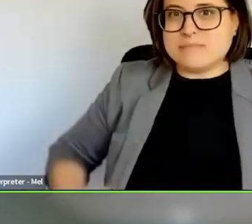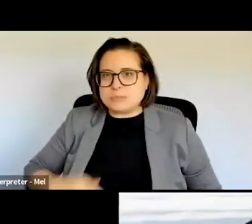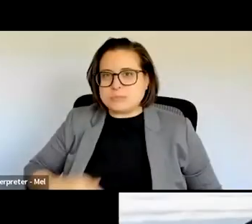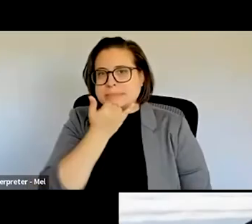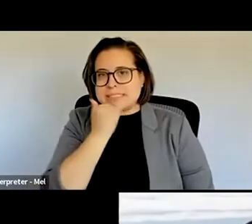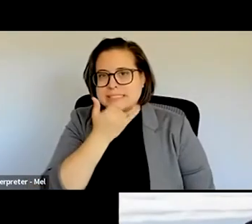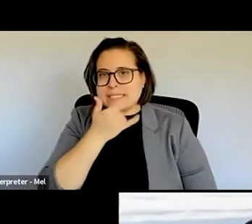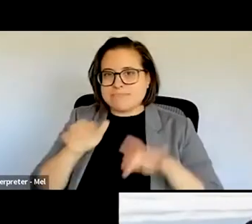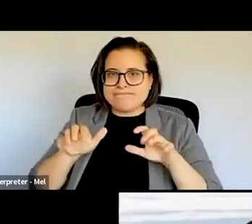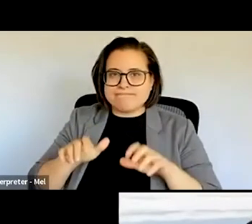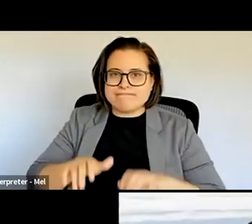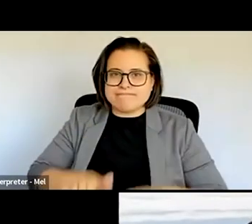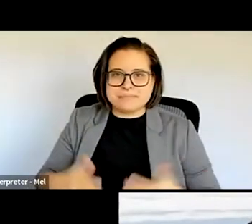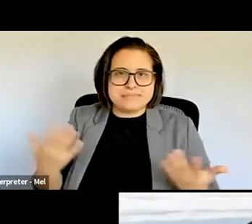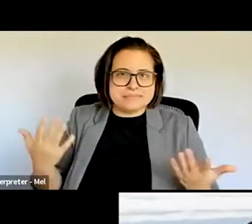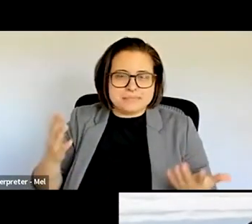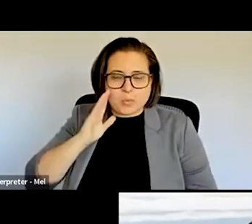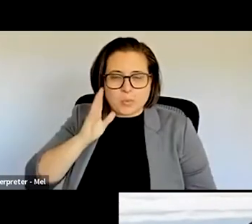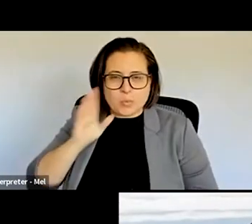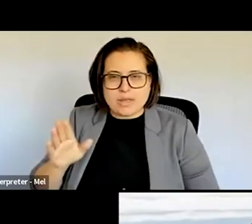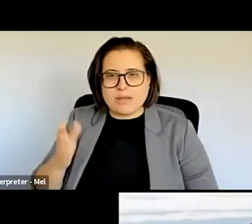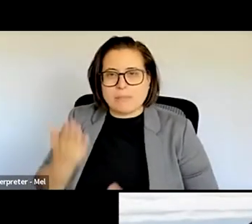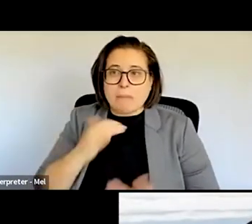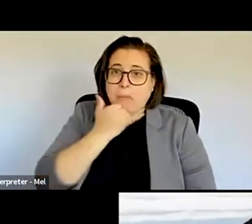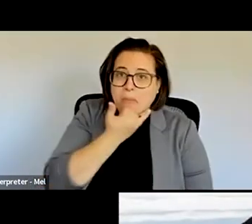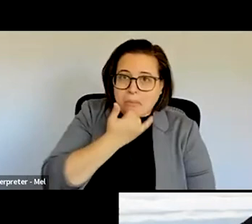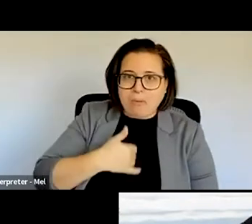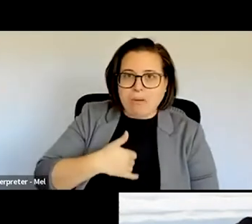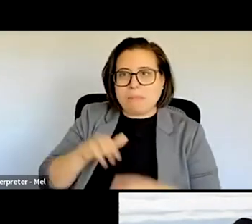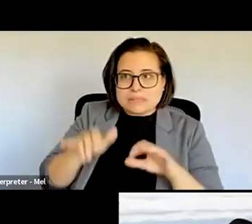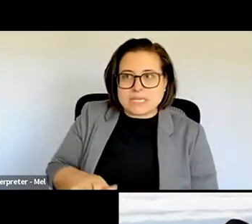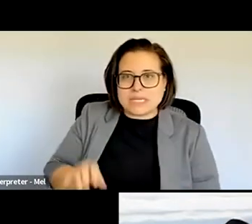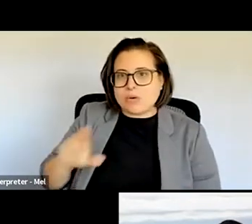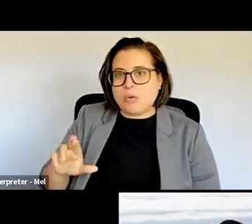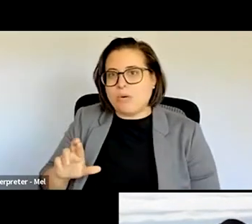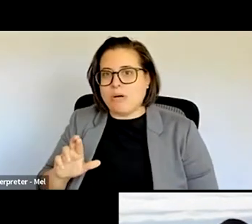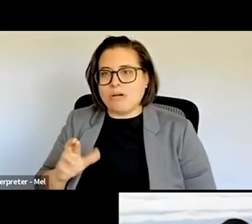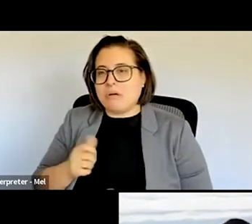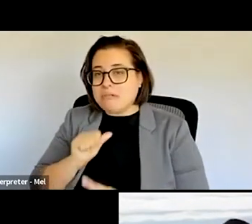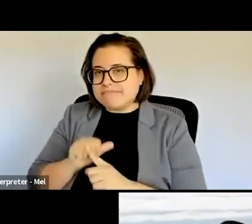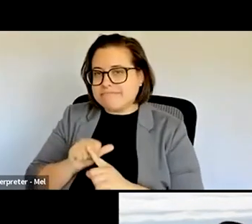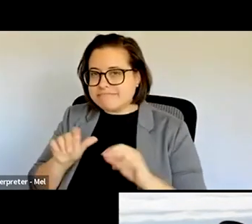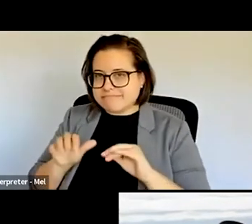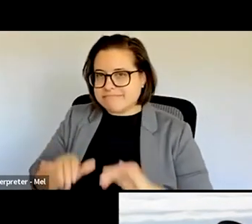facts into something like Wikipedia whether unintentional mistakes or active acts of vandalism